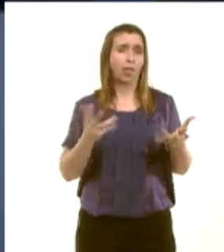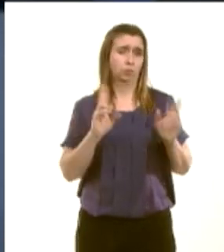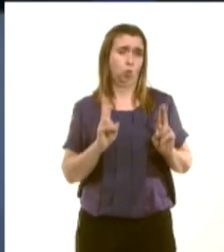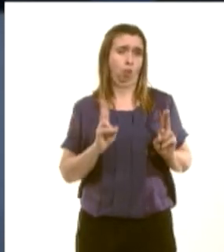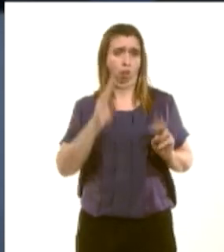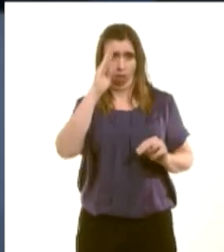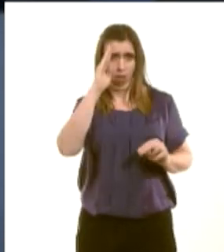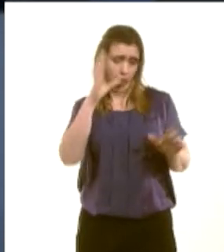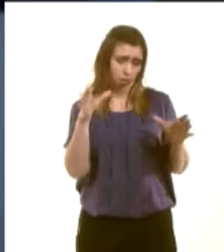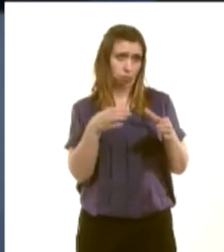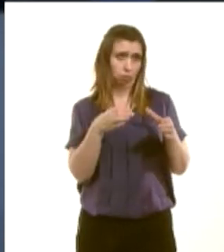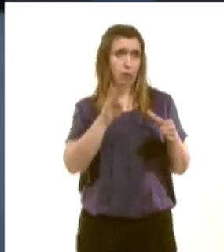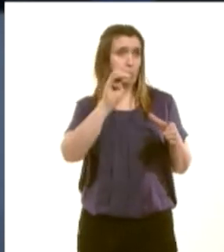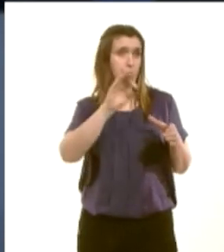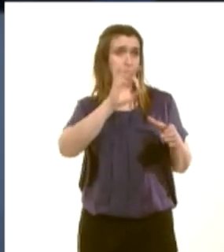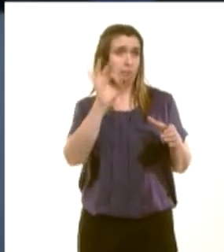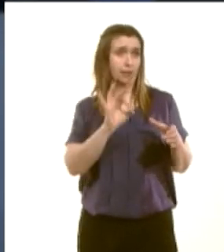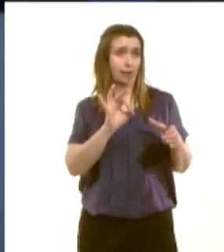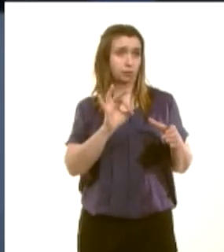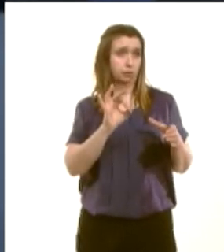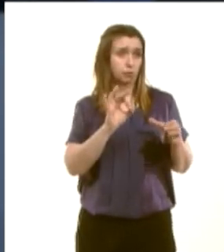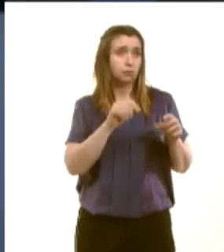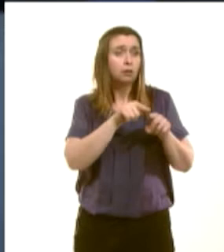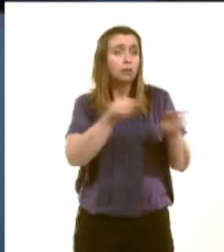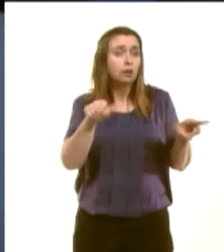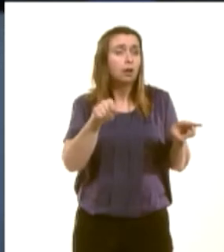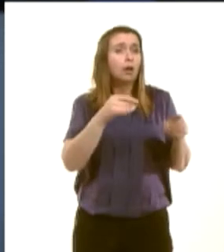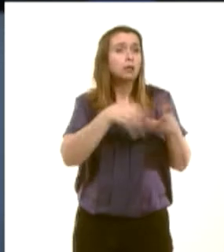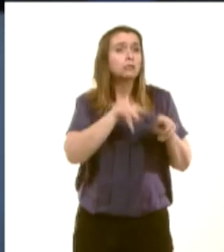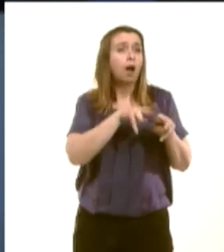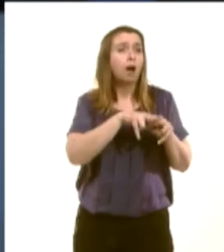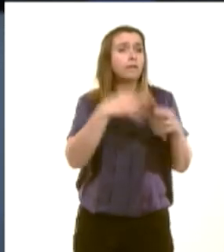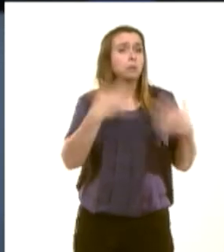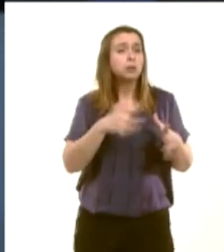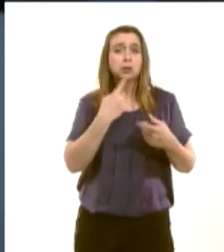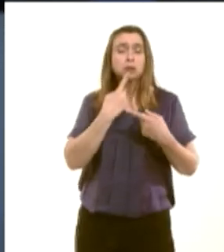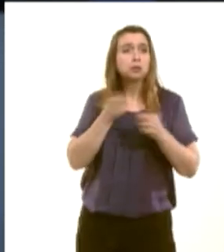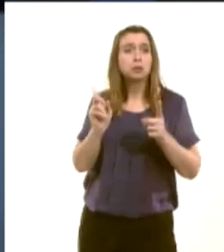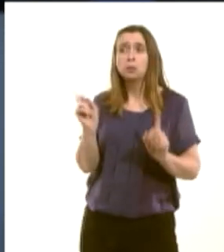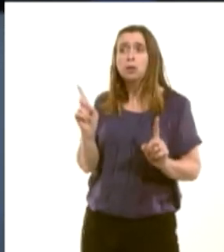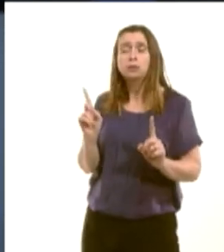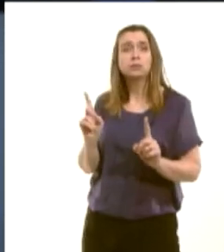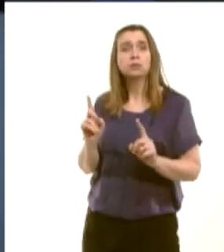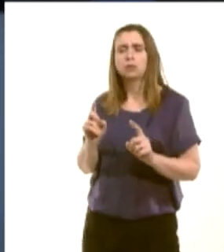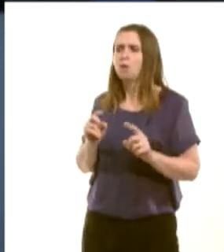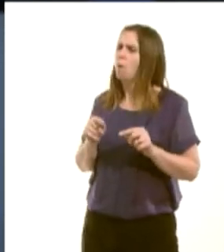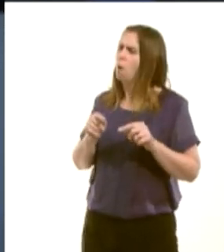has a counsellor who is able to recognise and give advice over bullying, if children